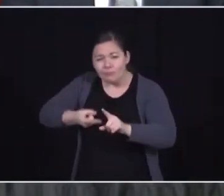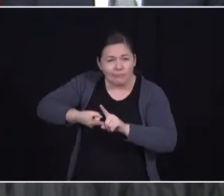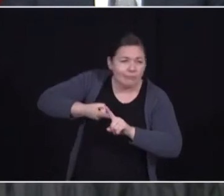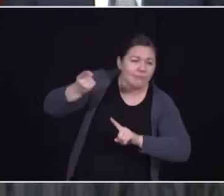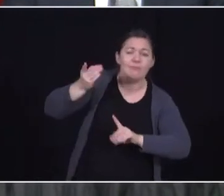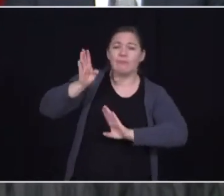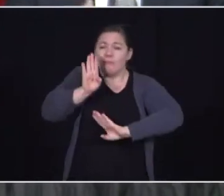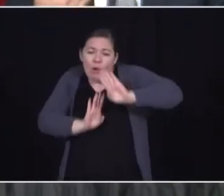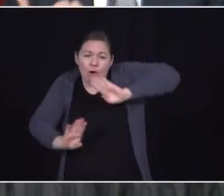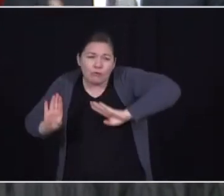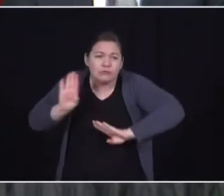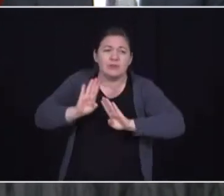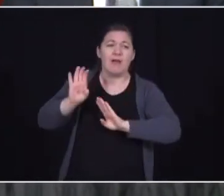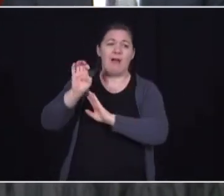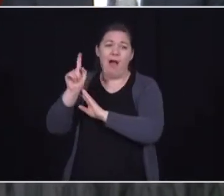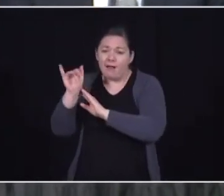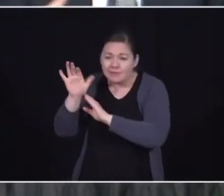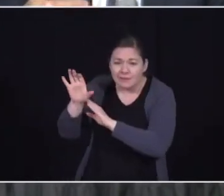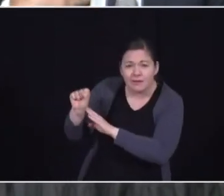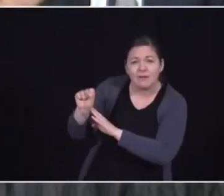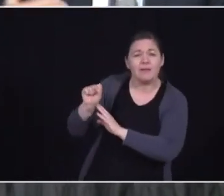bioethicists